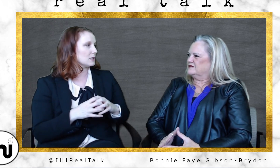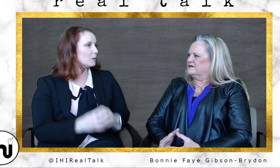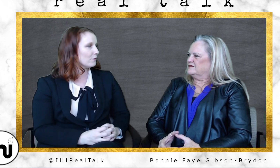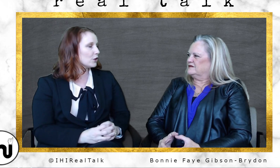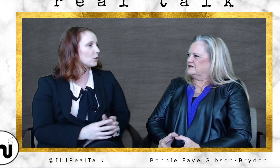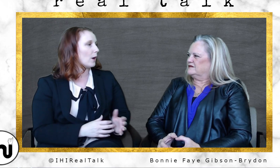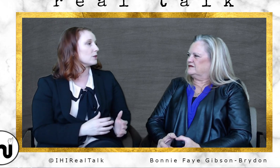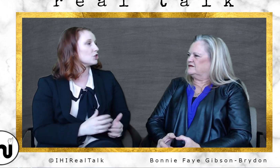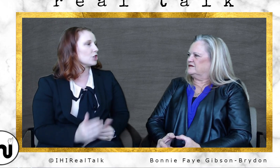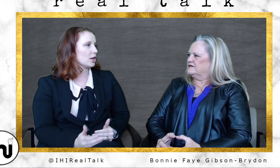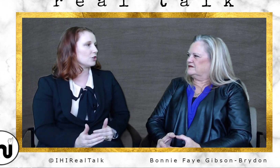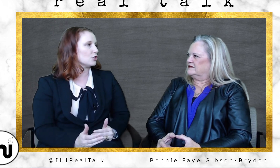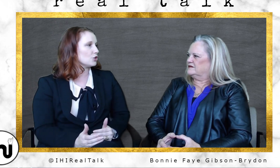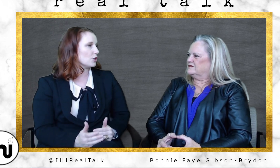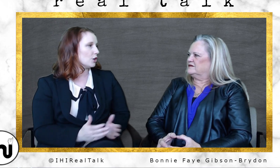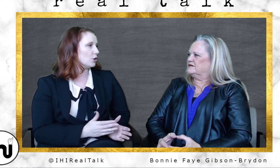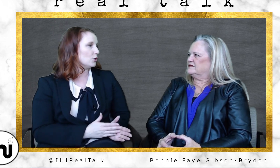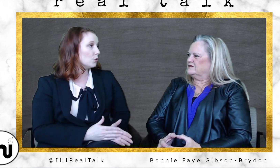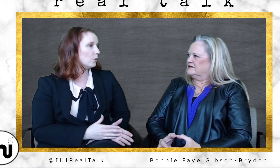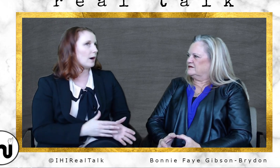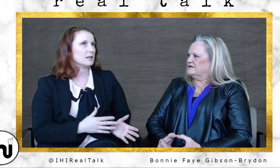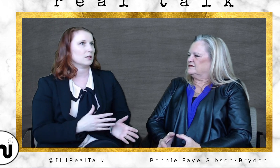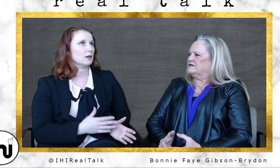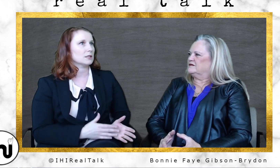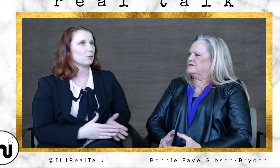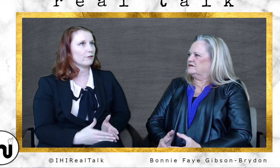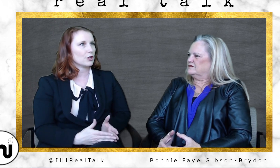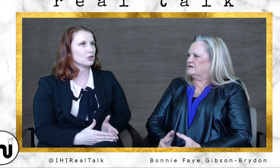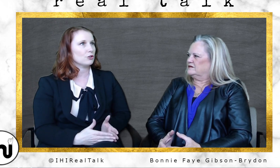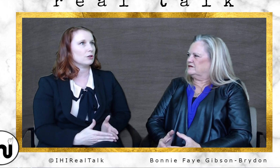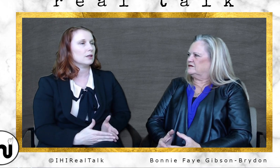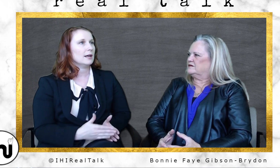it's been for you? How it's changed you as a, as a professional?